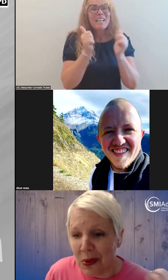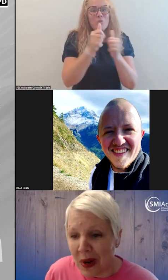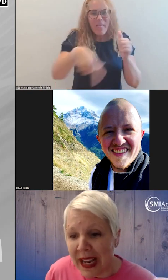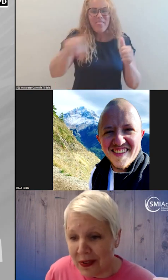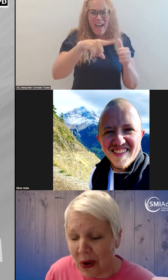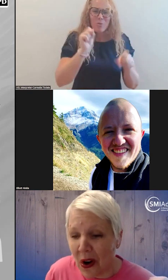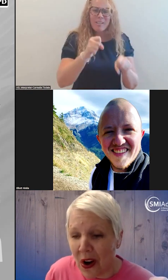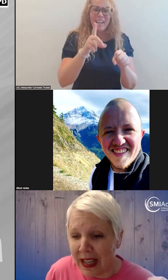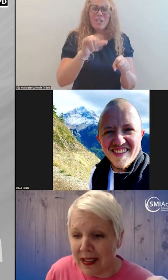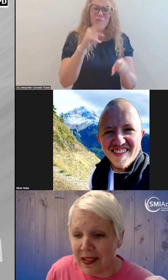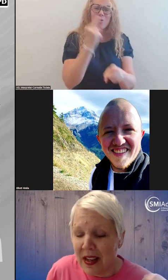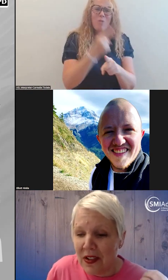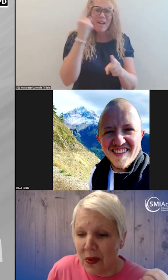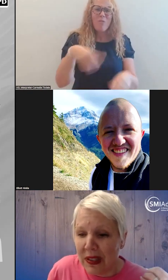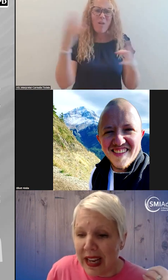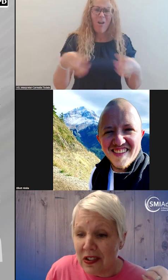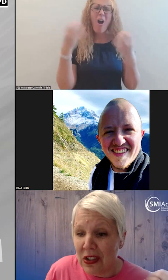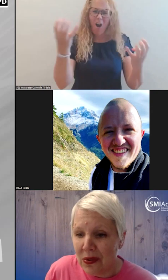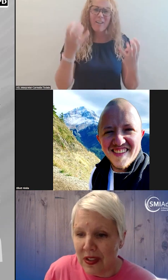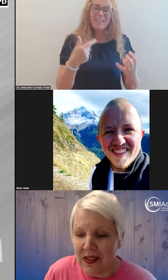DO IT RIGHT. LET'S USE THIS.